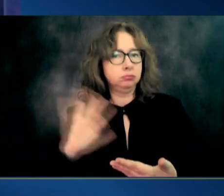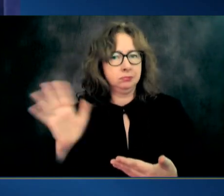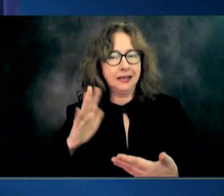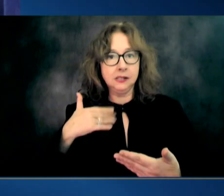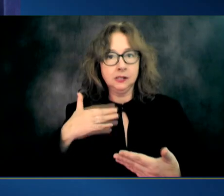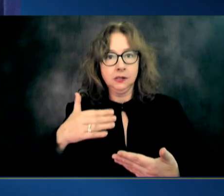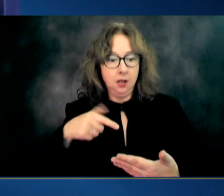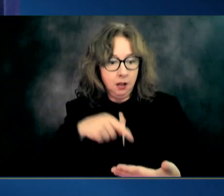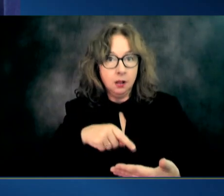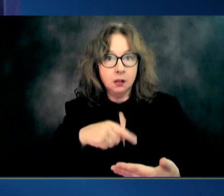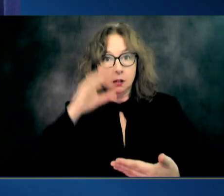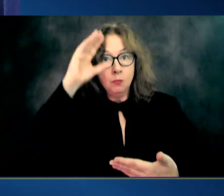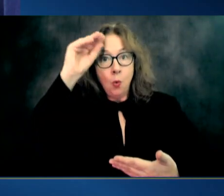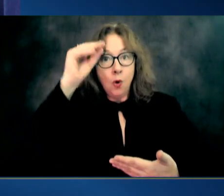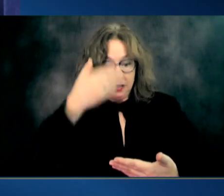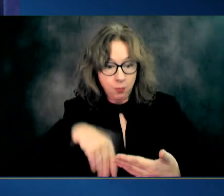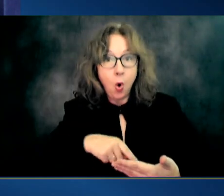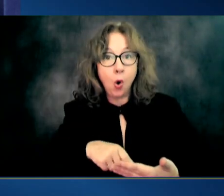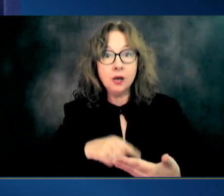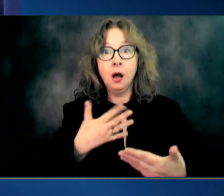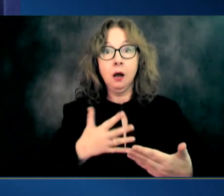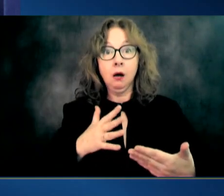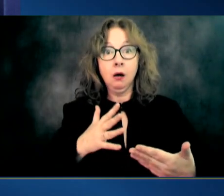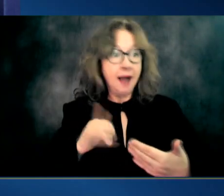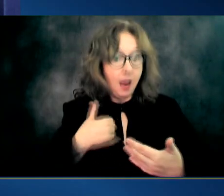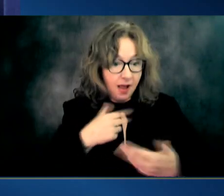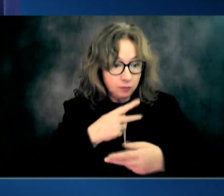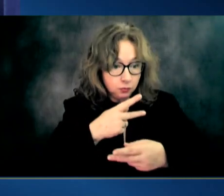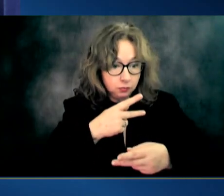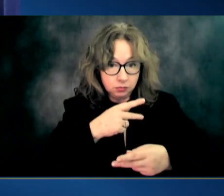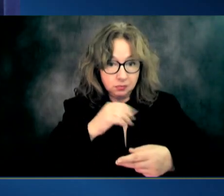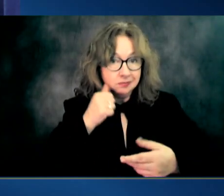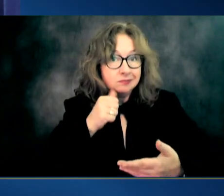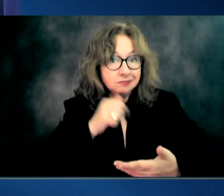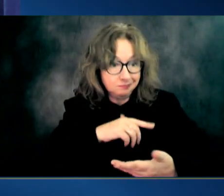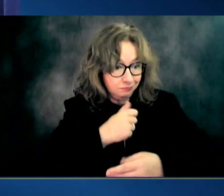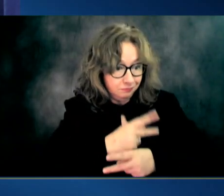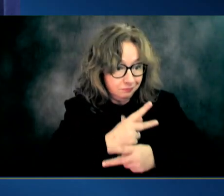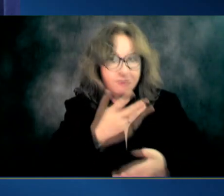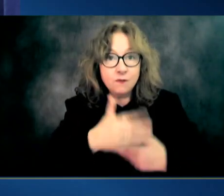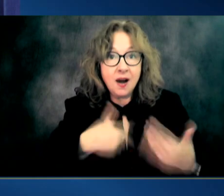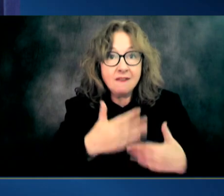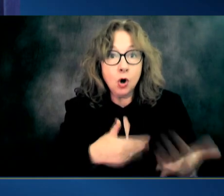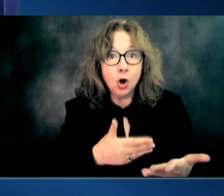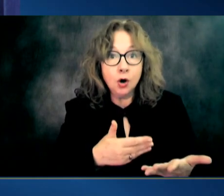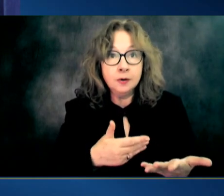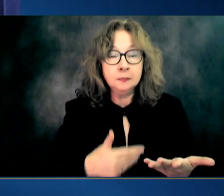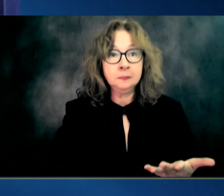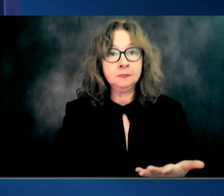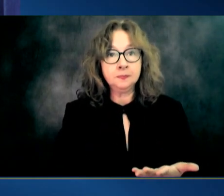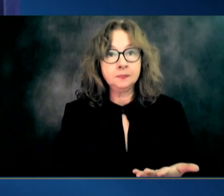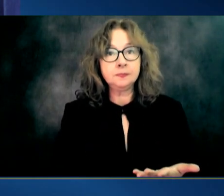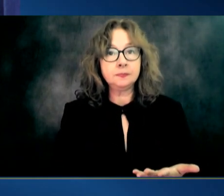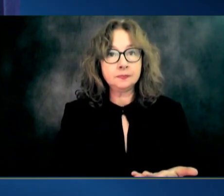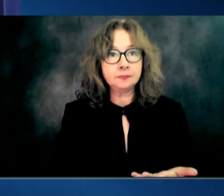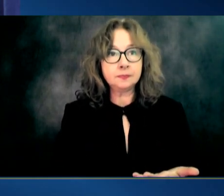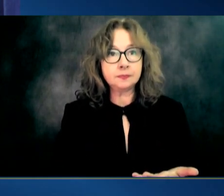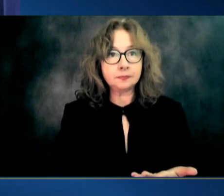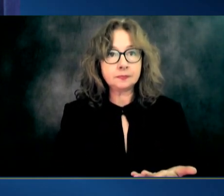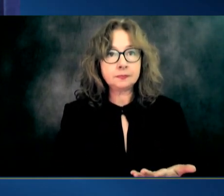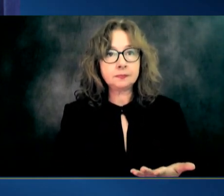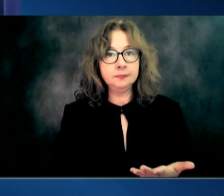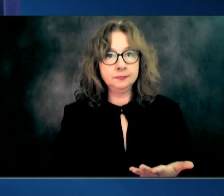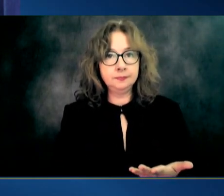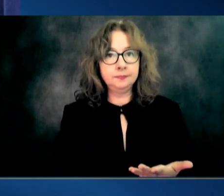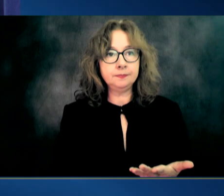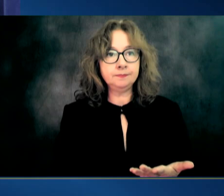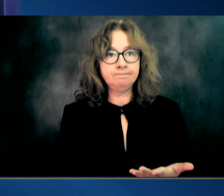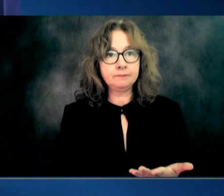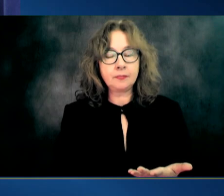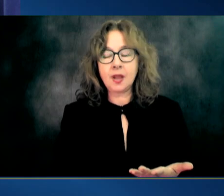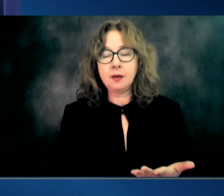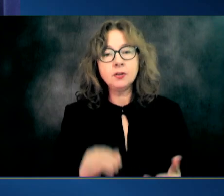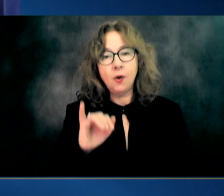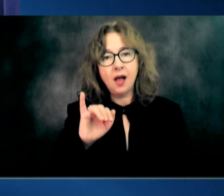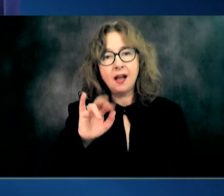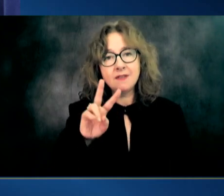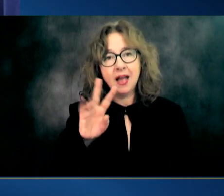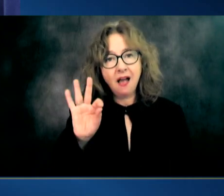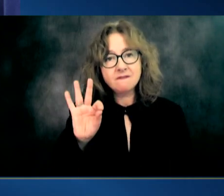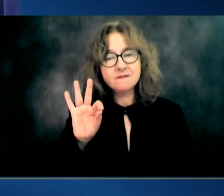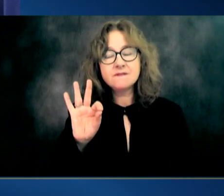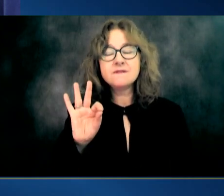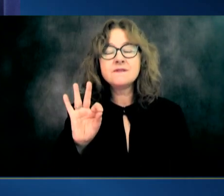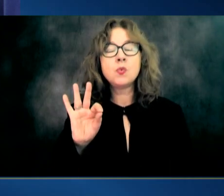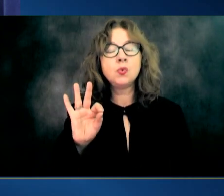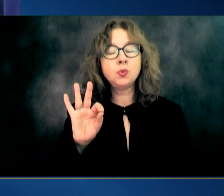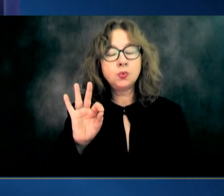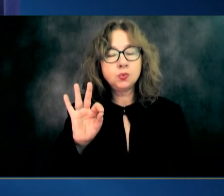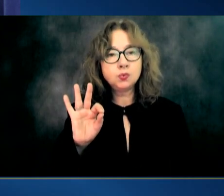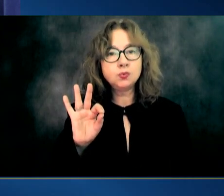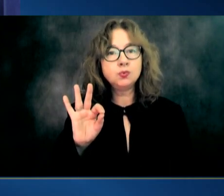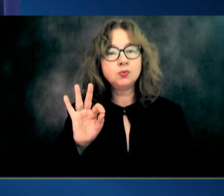and then you have to protect her forever. So, yeah, IVF is just -- it was a, really -- I